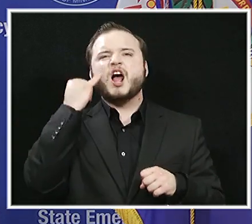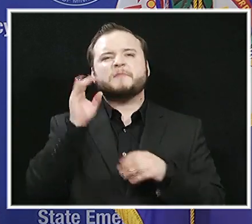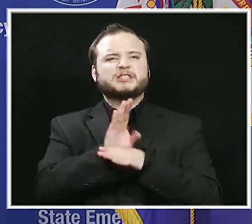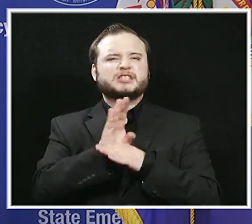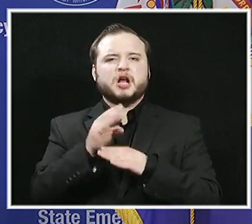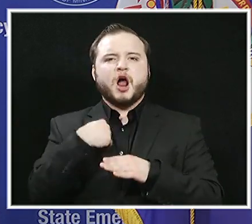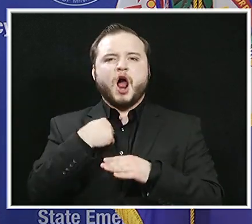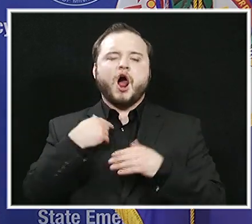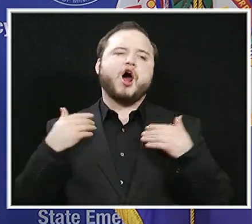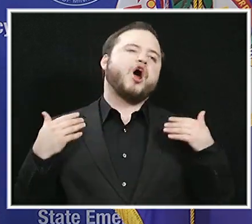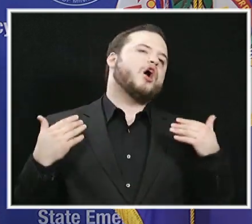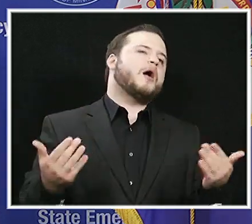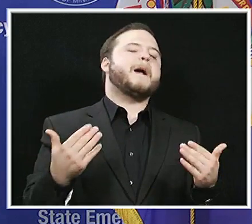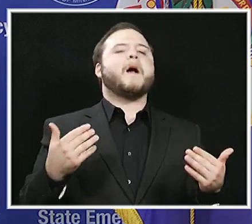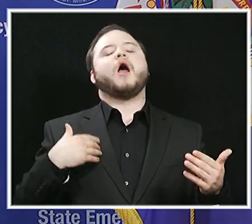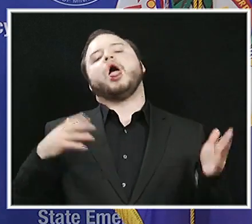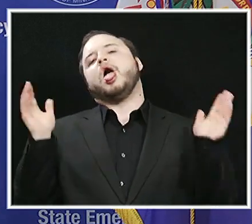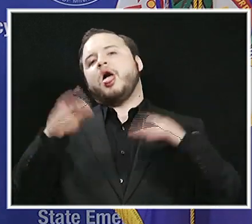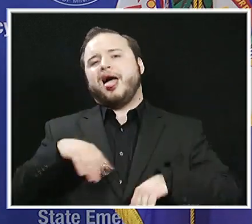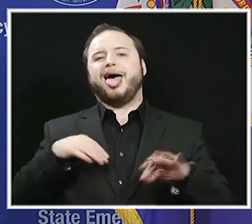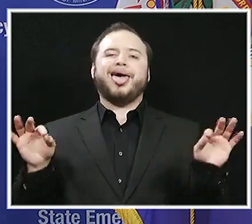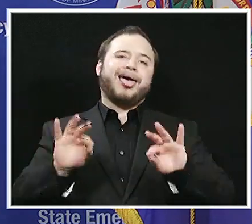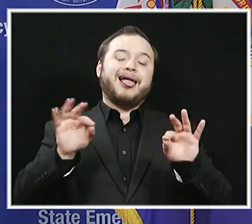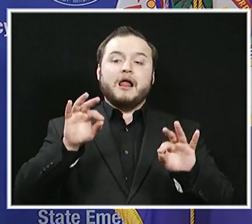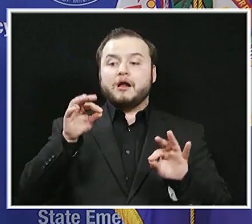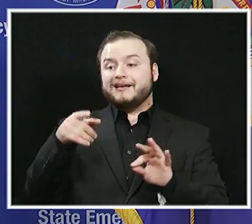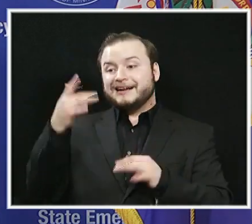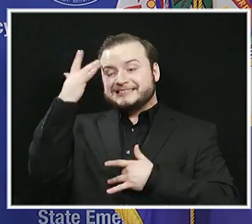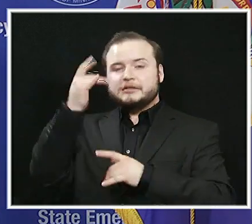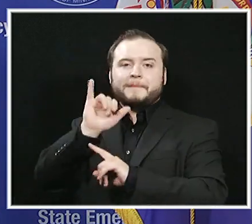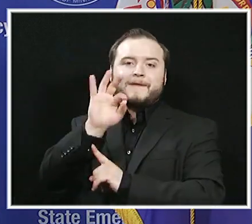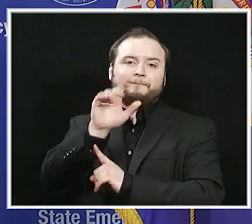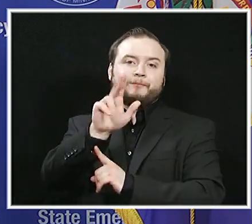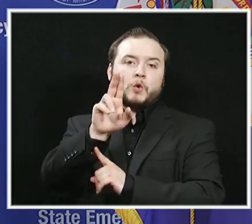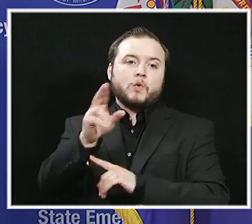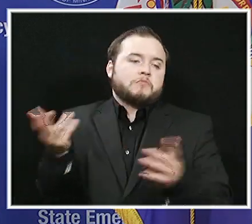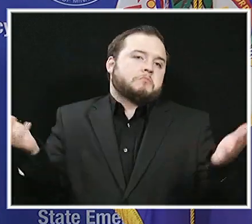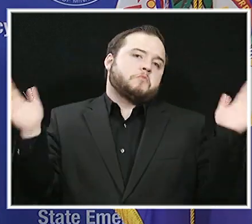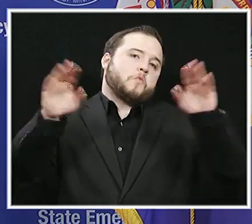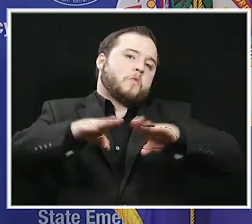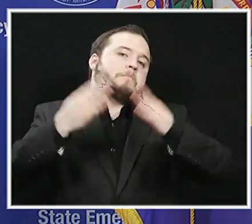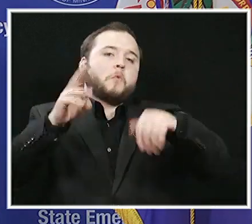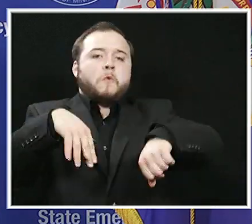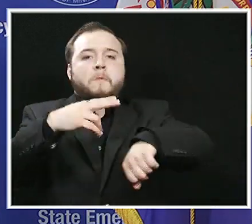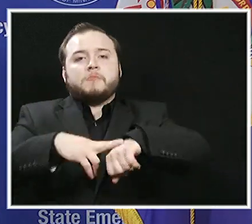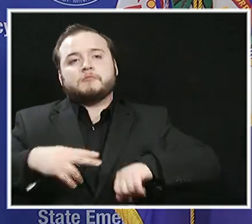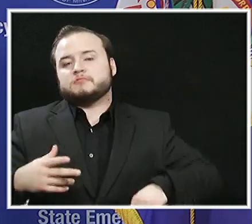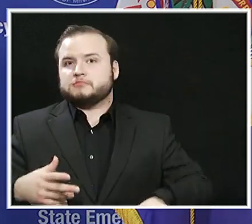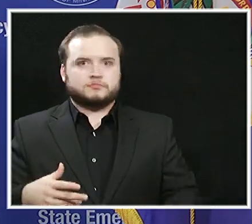with health in mind are 100% right. Those people who want to open up businesses and do whatever they want because they think this is fake and